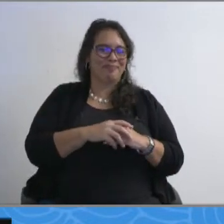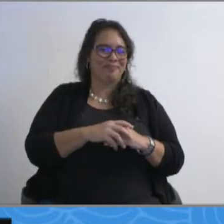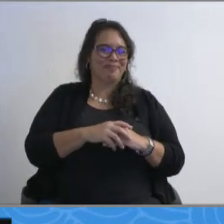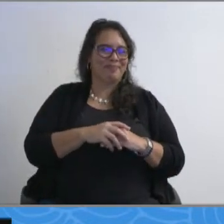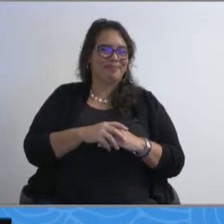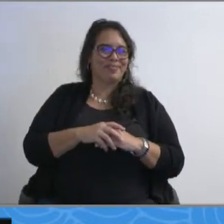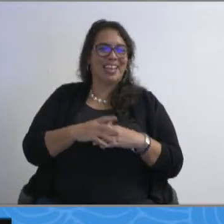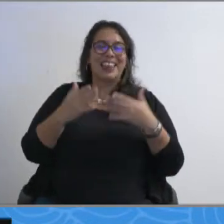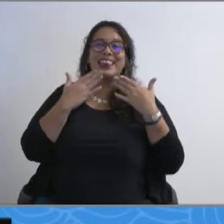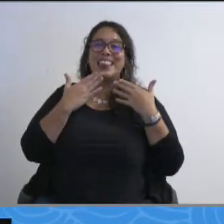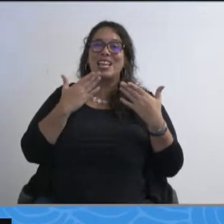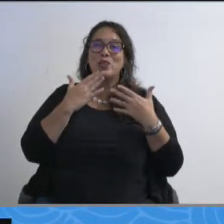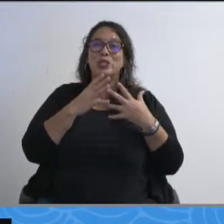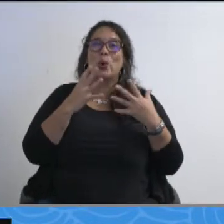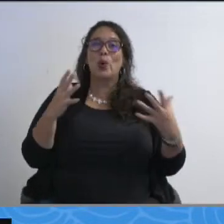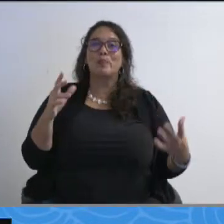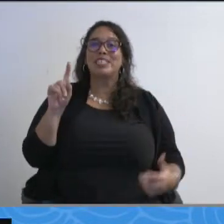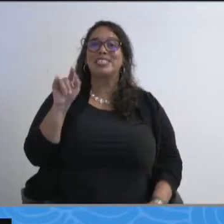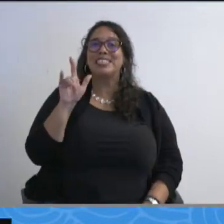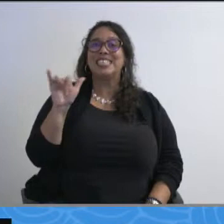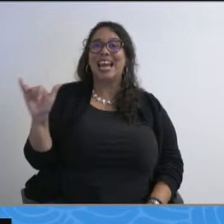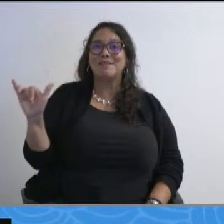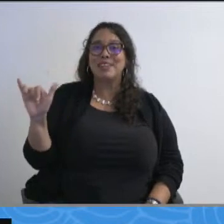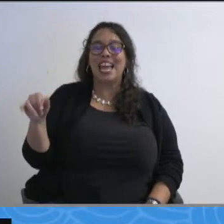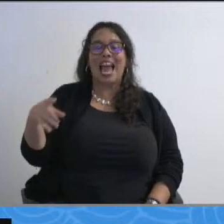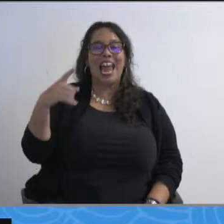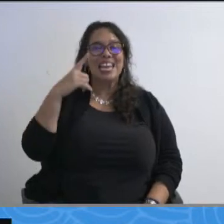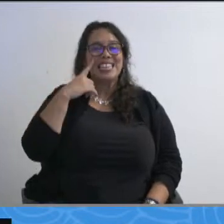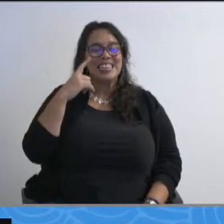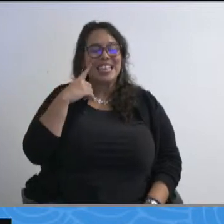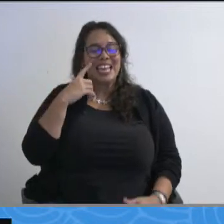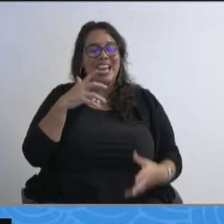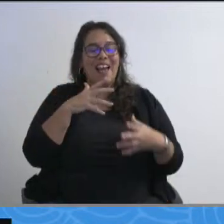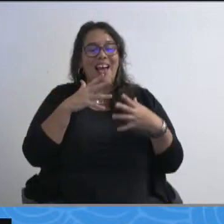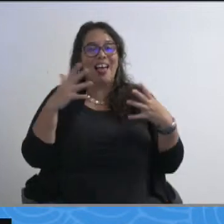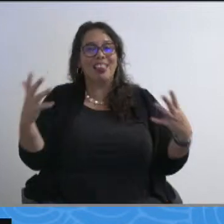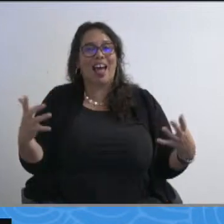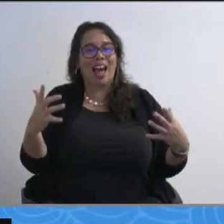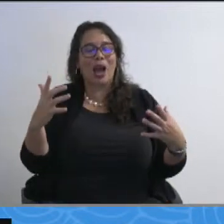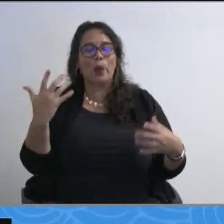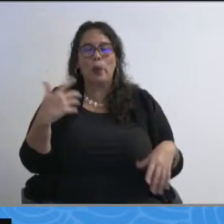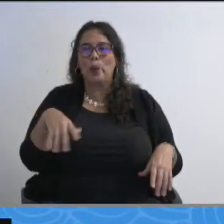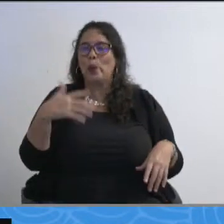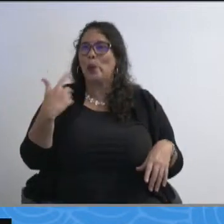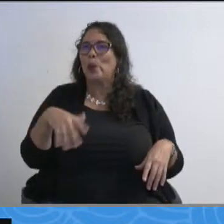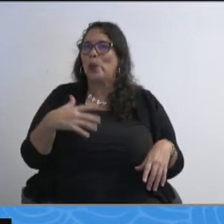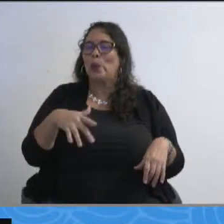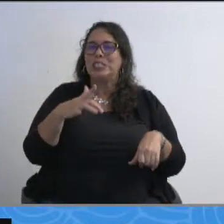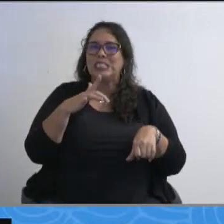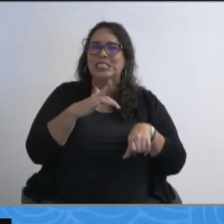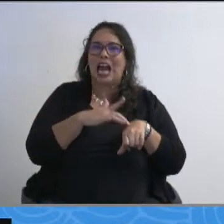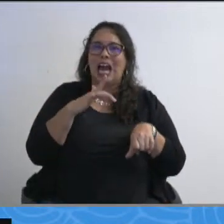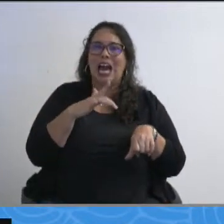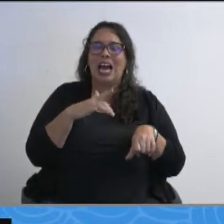Thank you so much, Tammy. I think a lot of what you touched upon was asked of us during our last meeting,